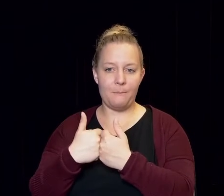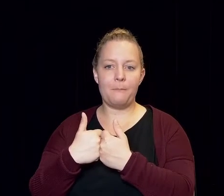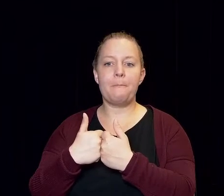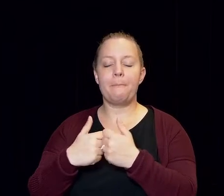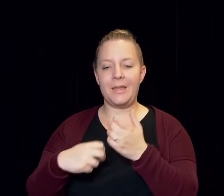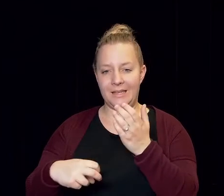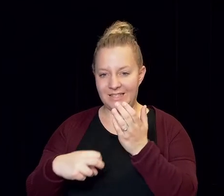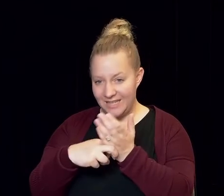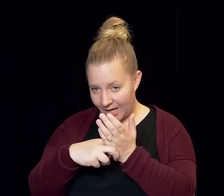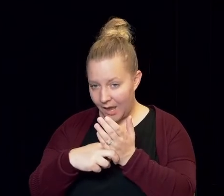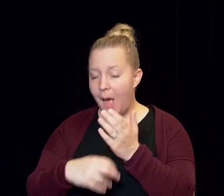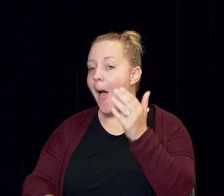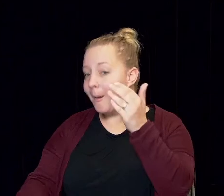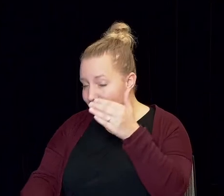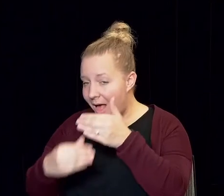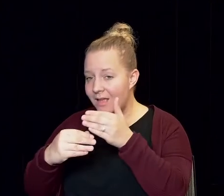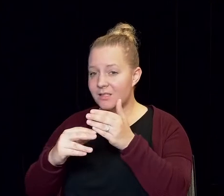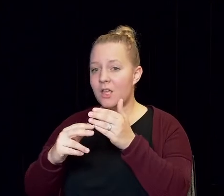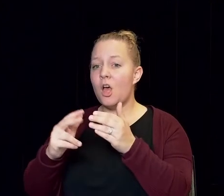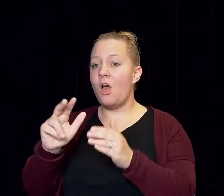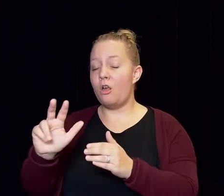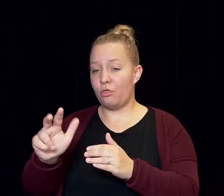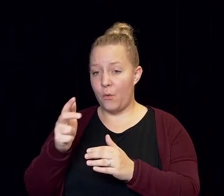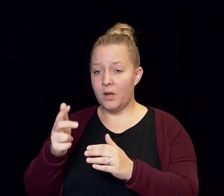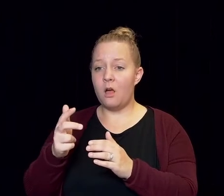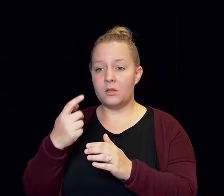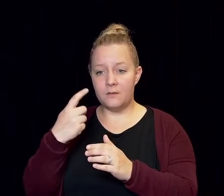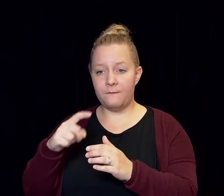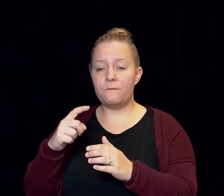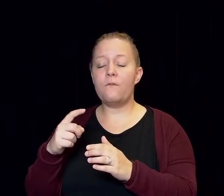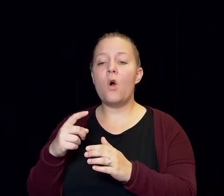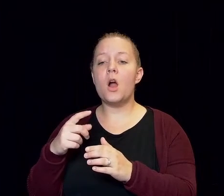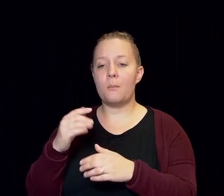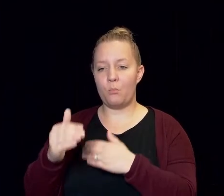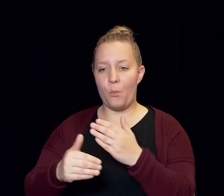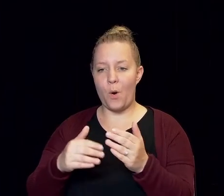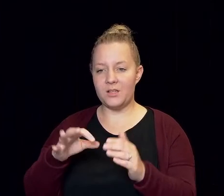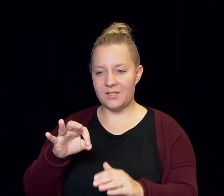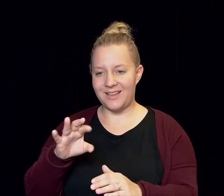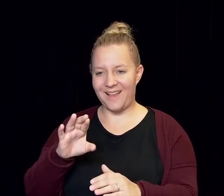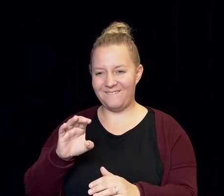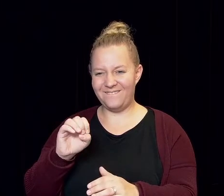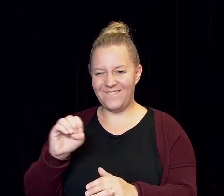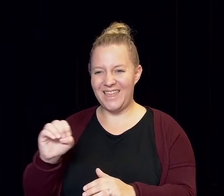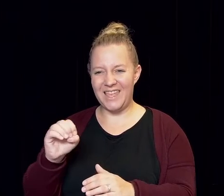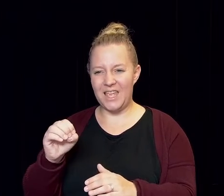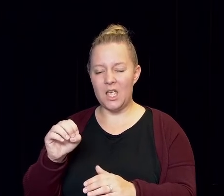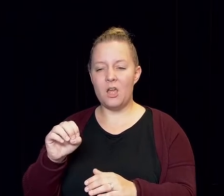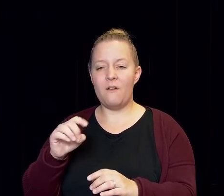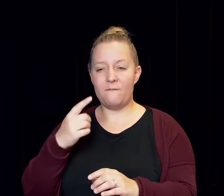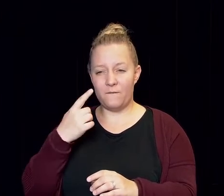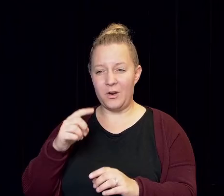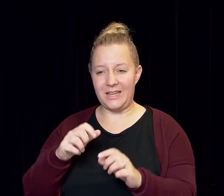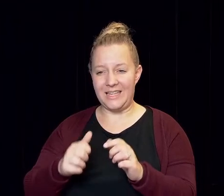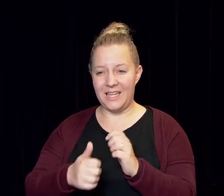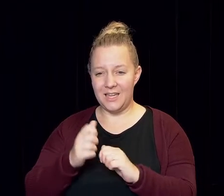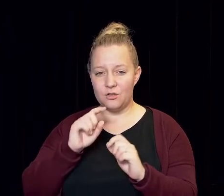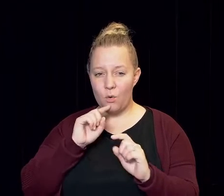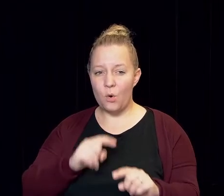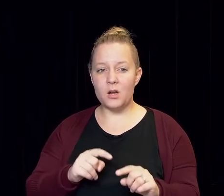fee per order. Okay, then it says is the cost of an order proportional to the number of tickets